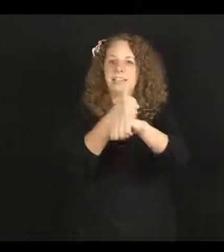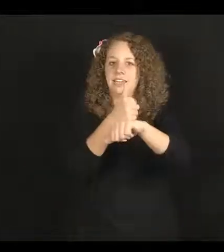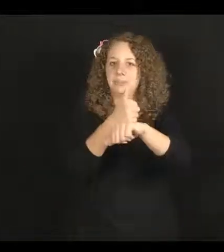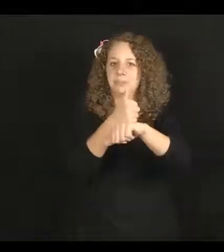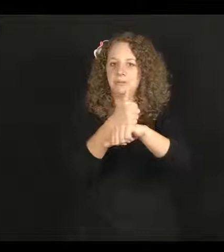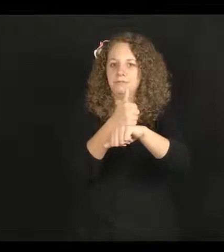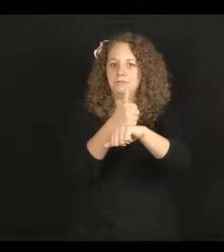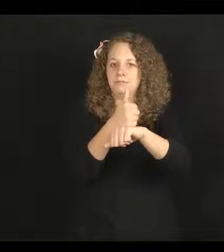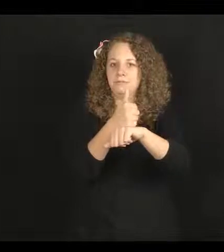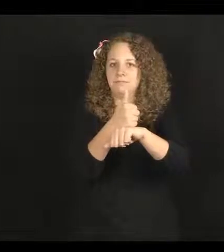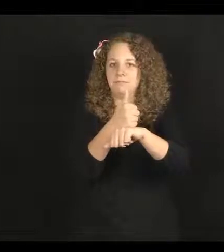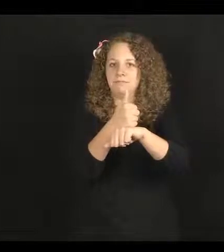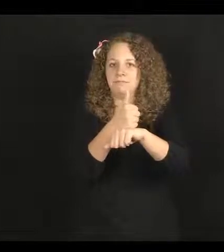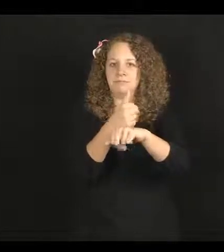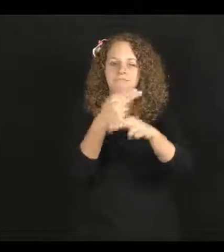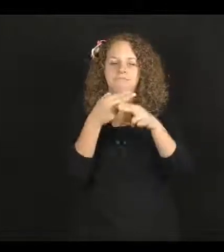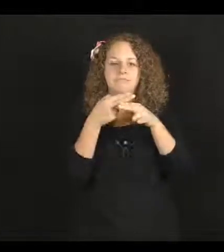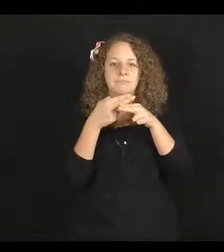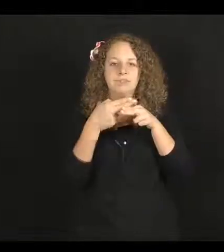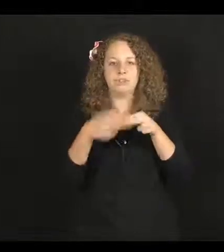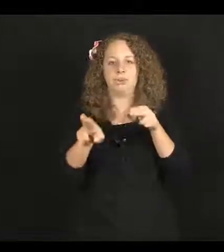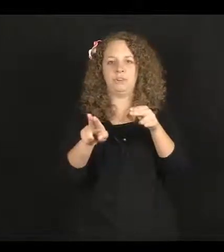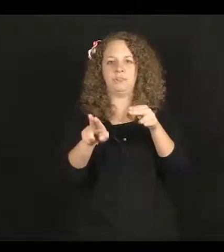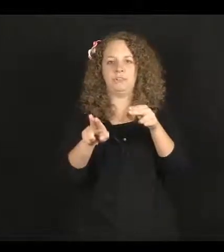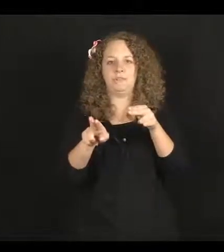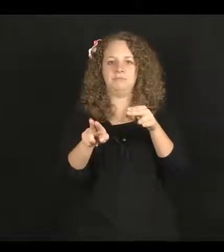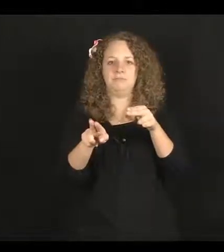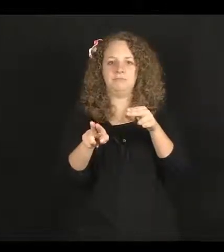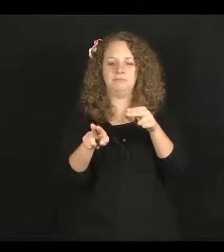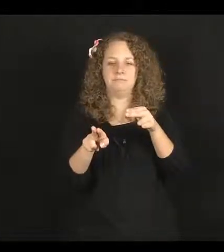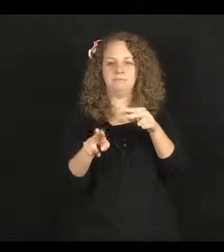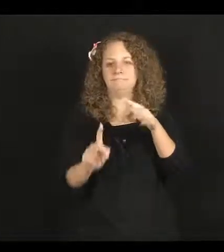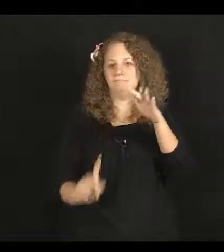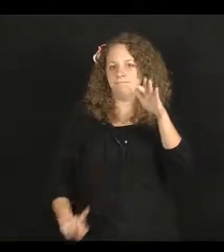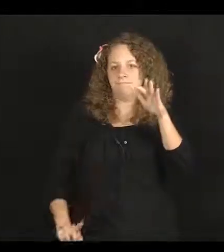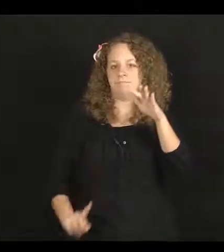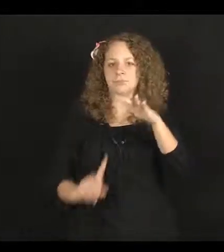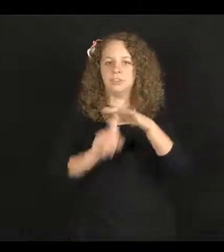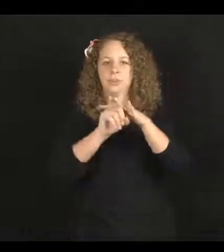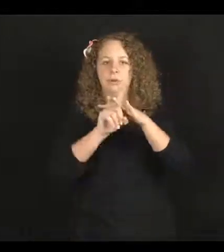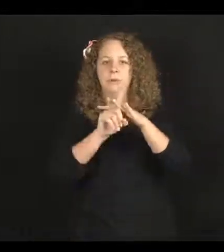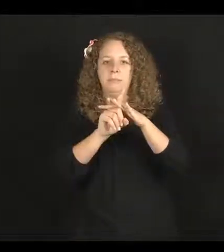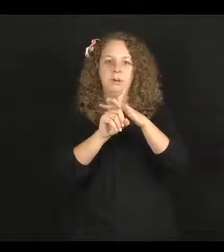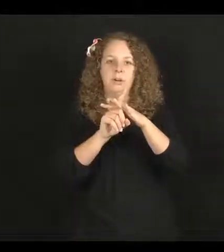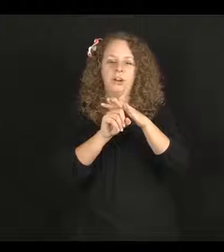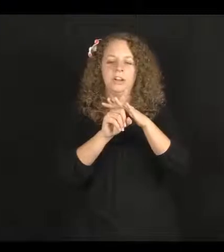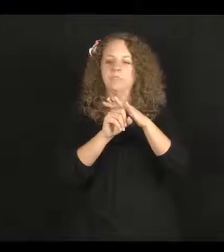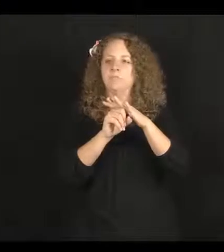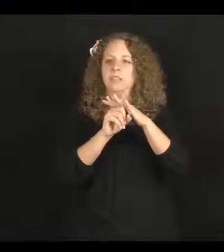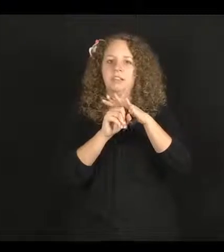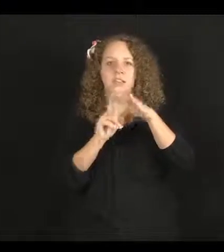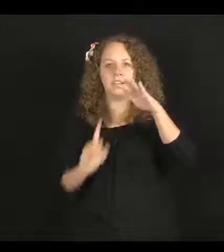SHORT SHOW-UP … or like a thought came into my